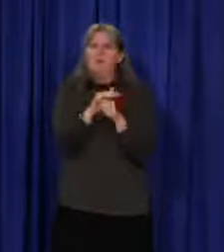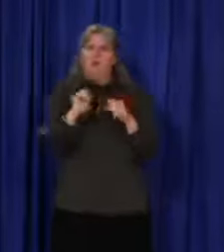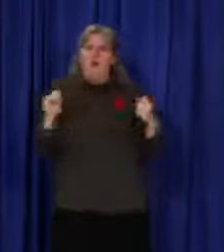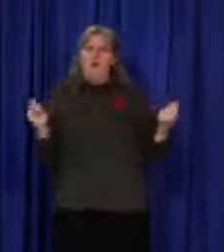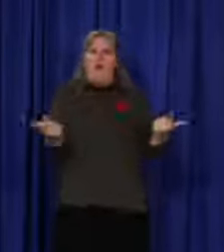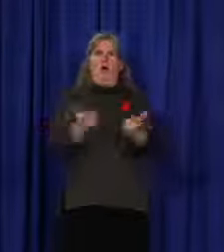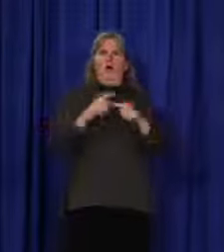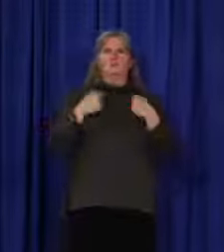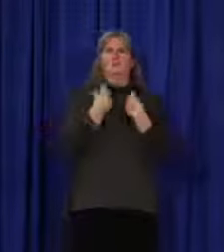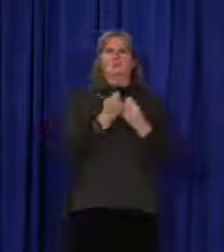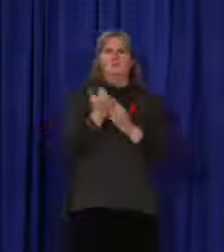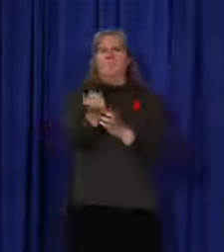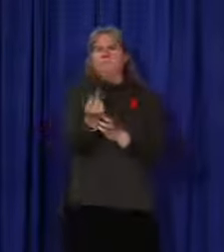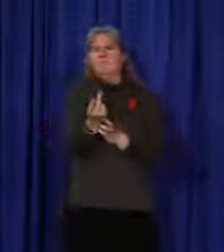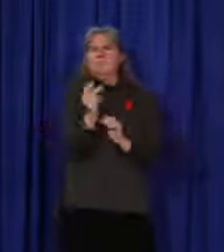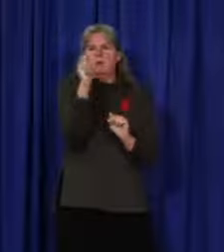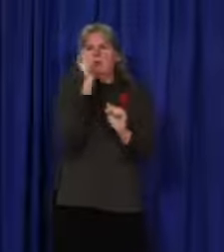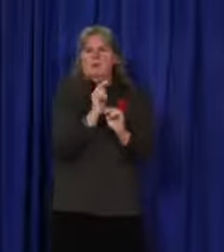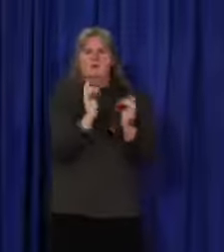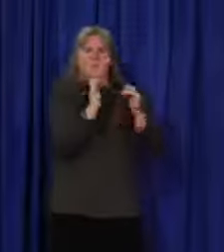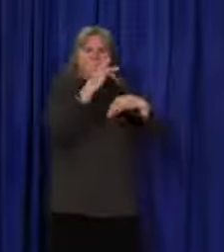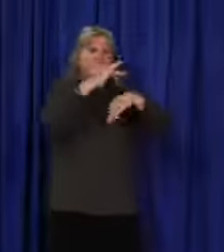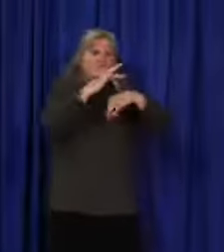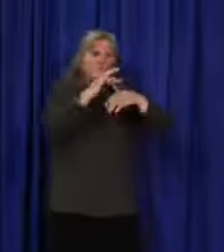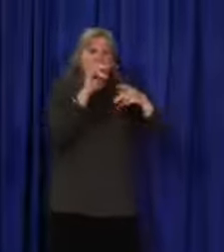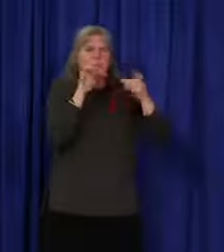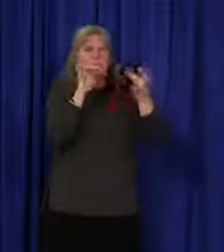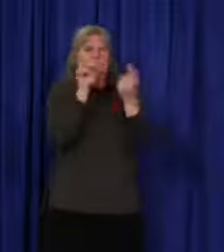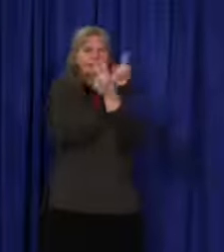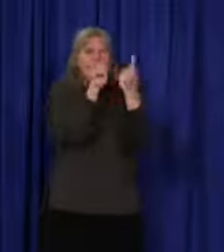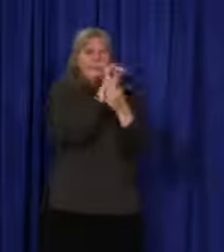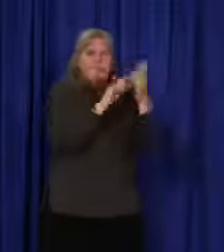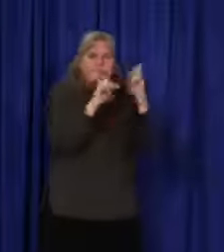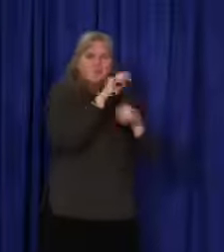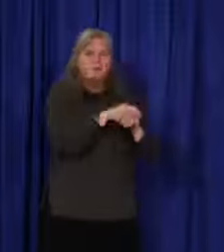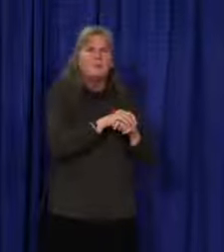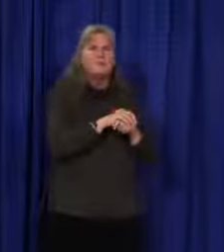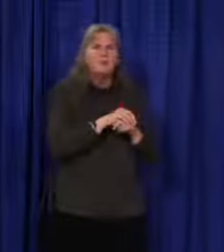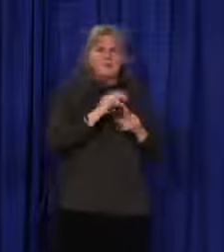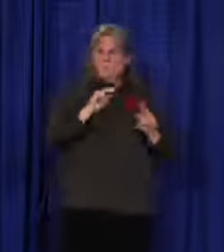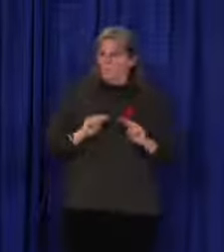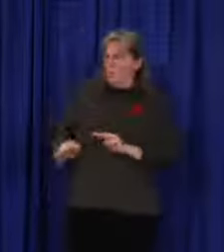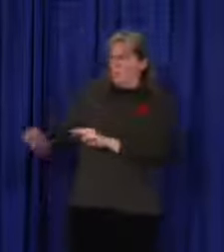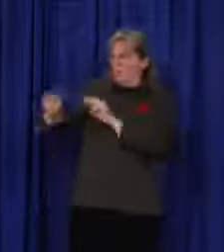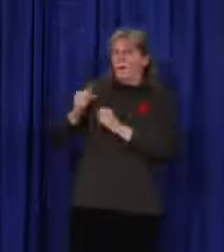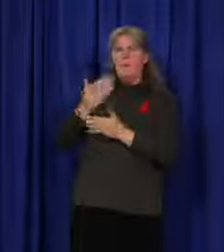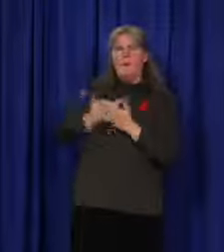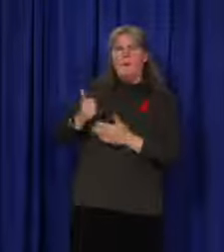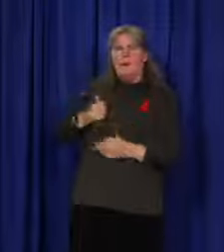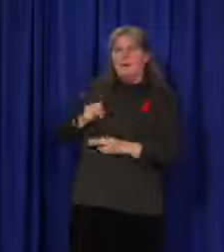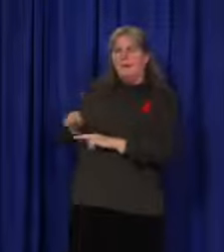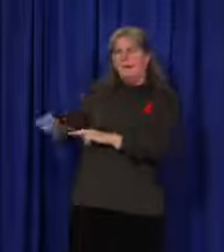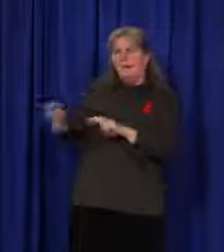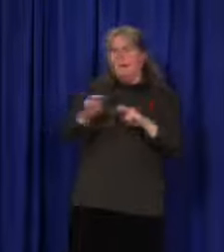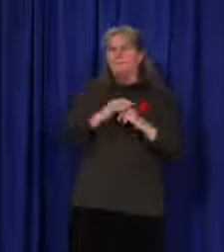always there. A handful of cases involving individuals who were doing the right thing who were following